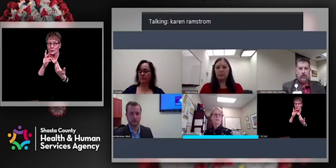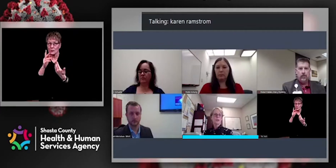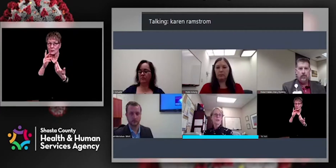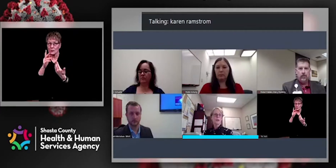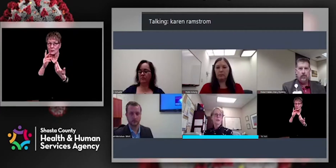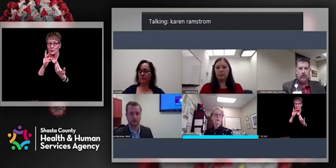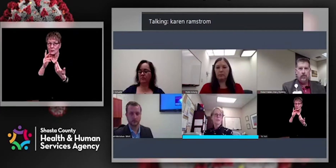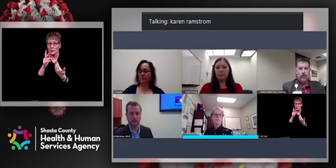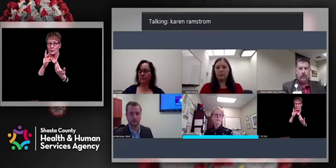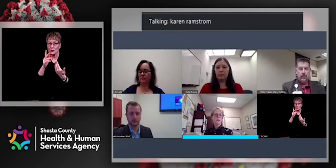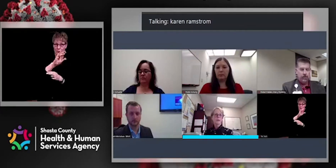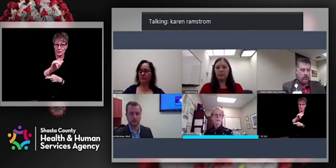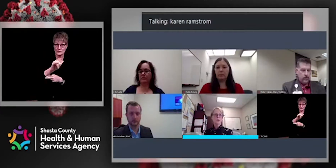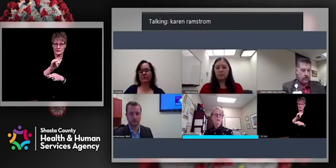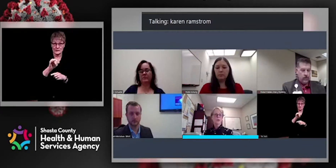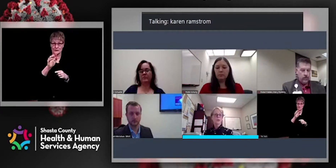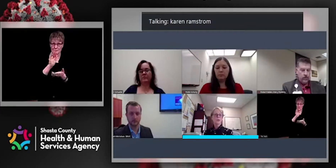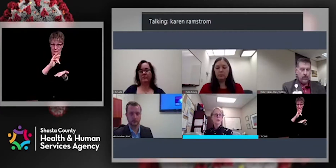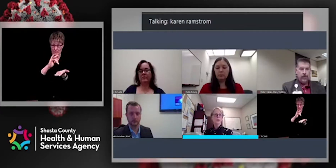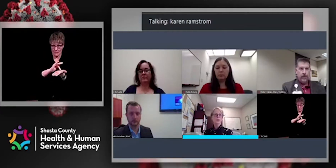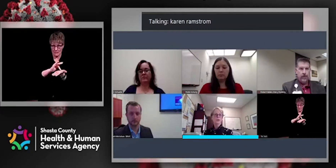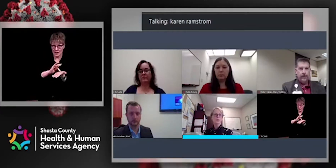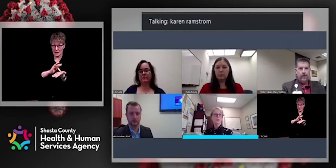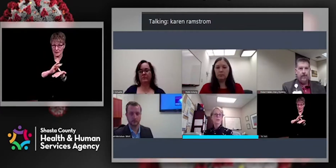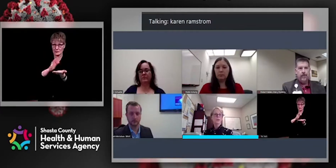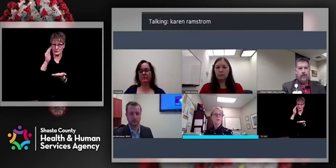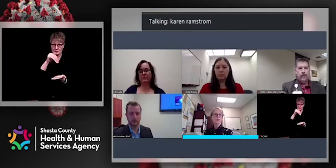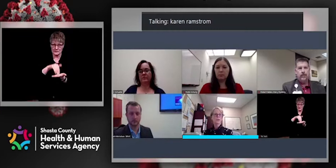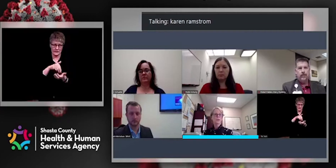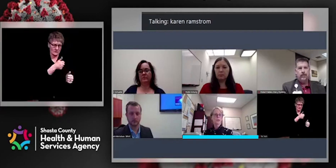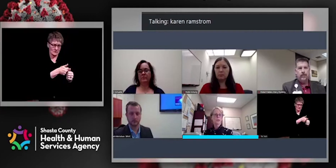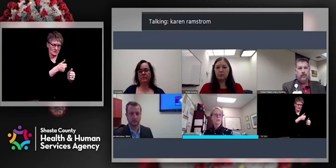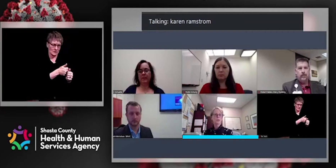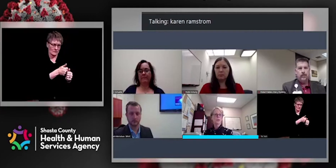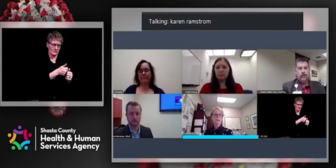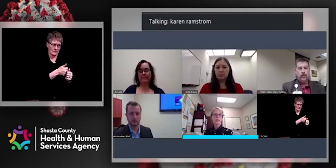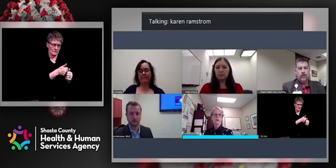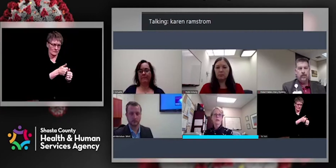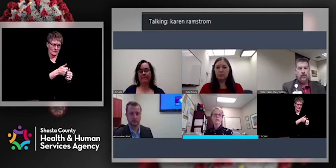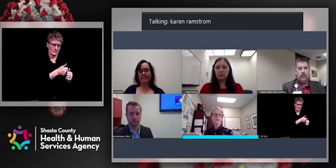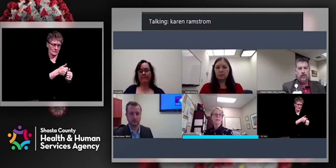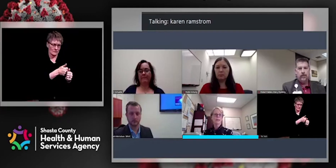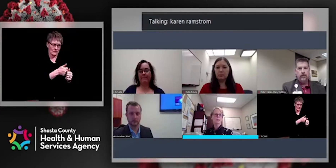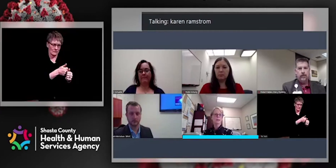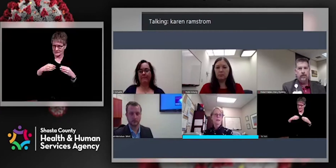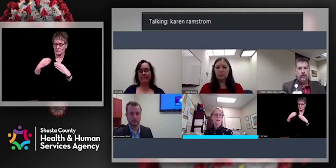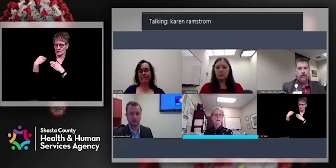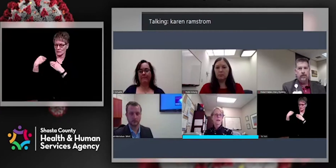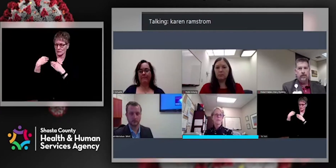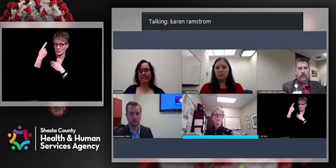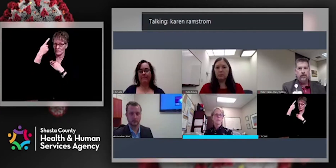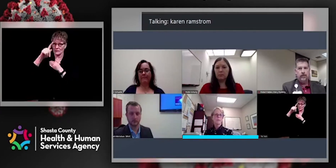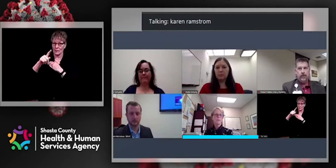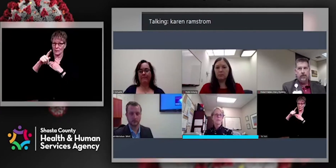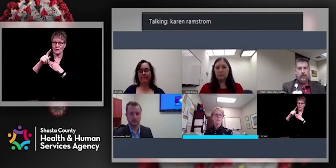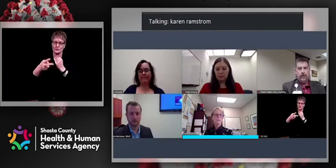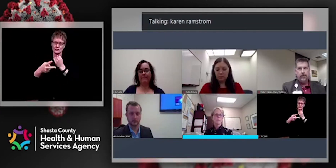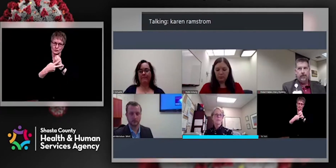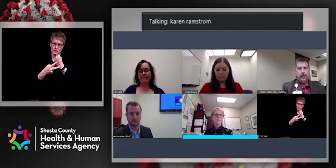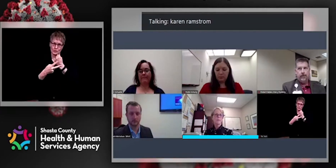to be a storage location for regional distribution to surrounding counties that are not able to take